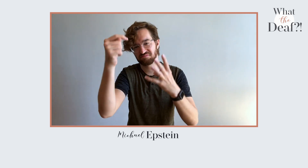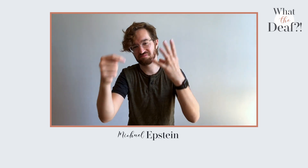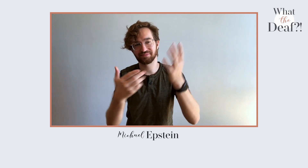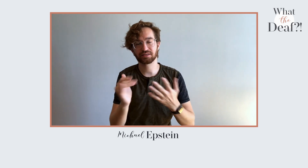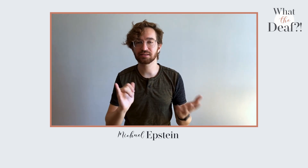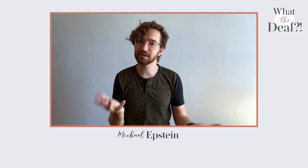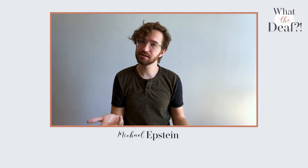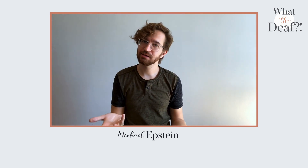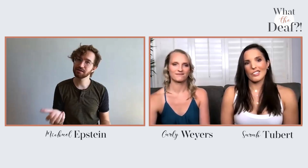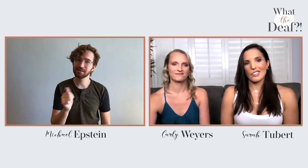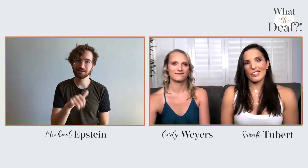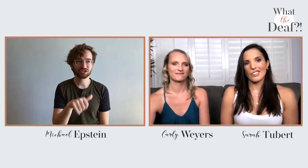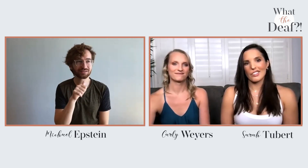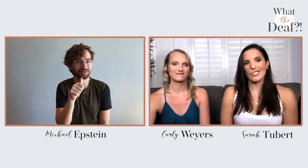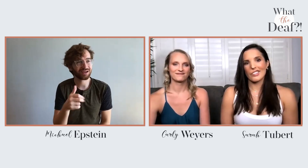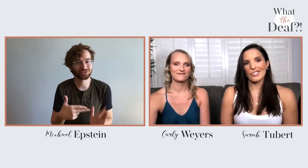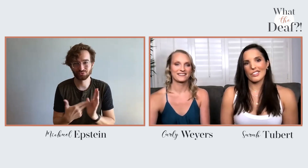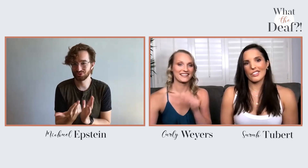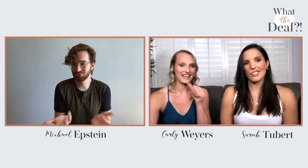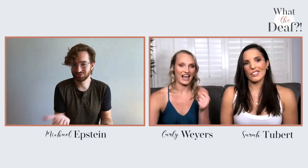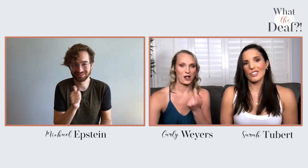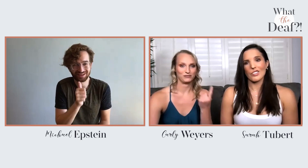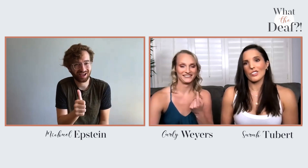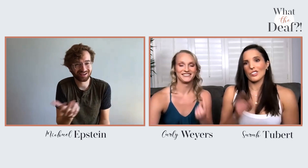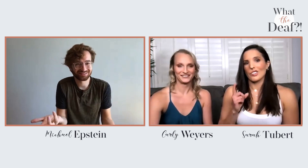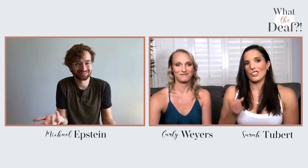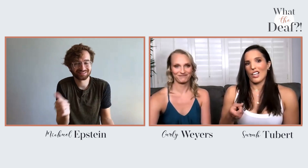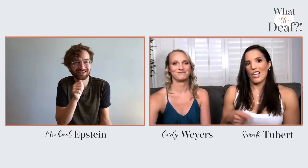and that's just not true. It's not true at all.